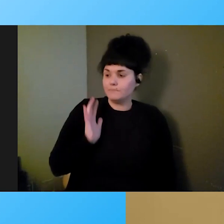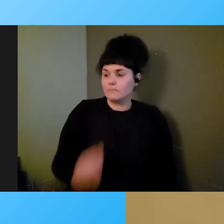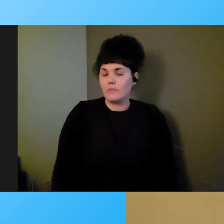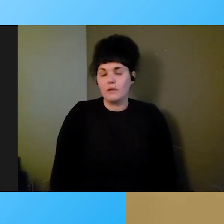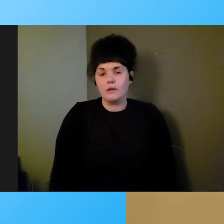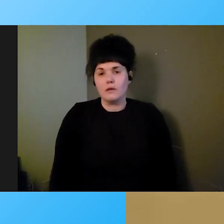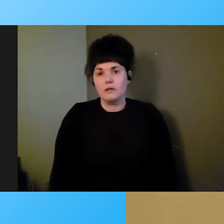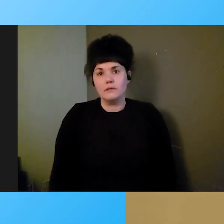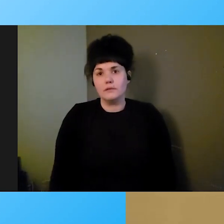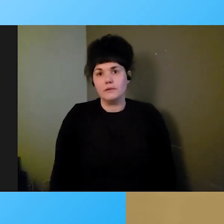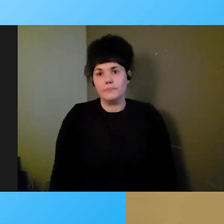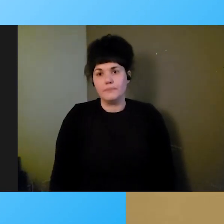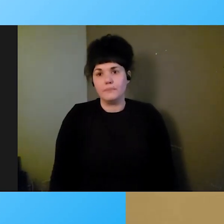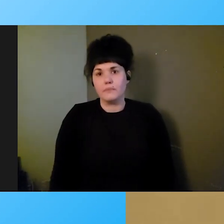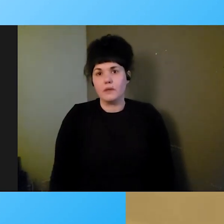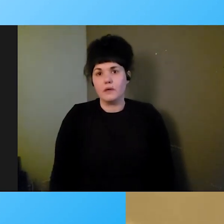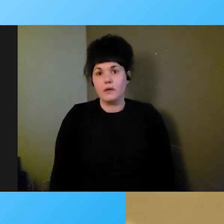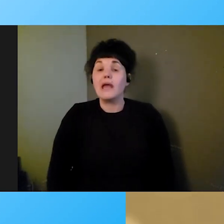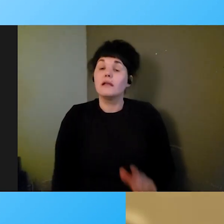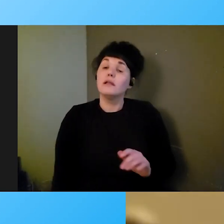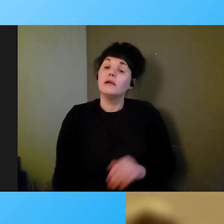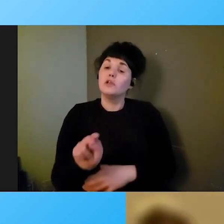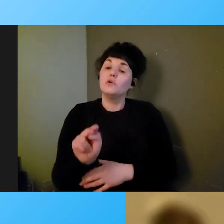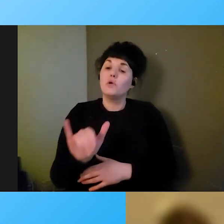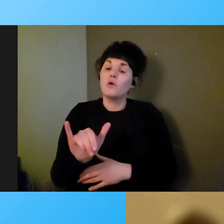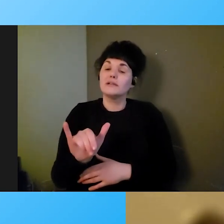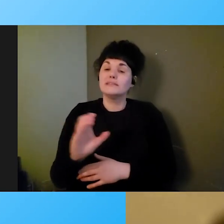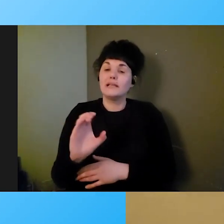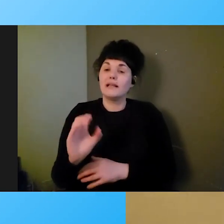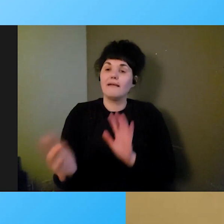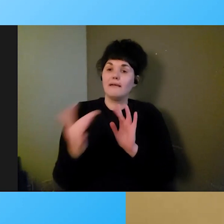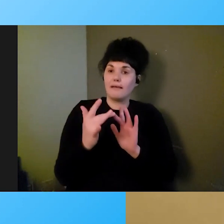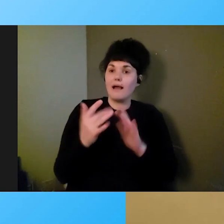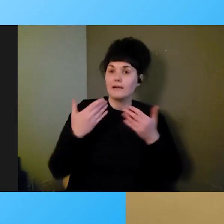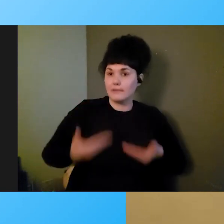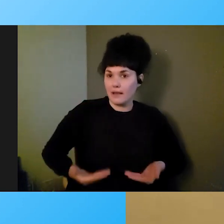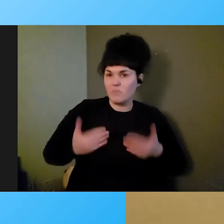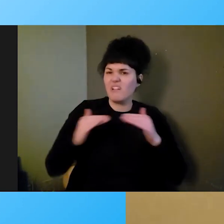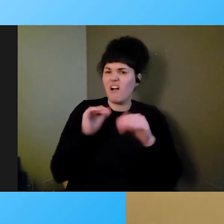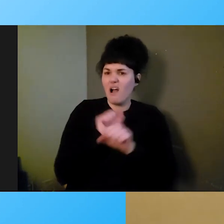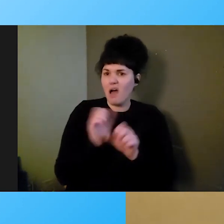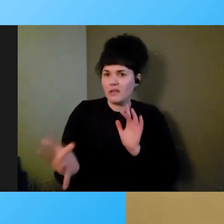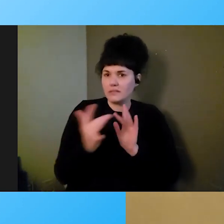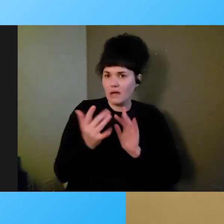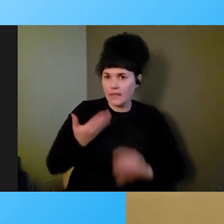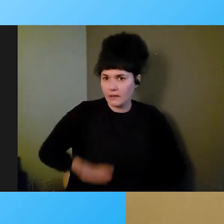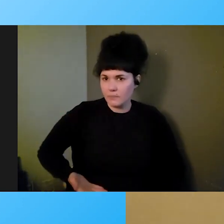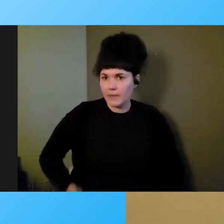contacted by New York City colleagues who were very